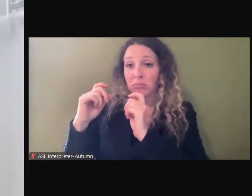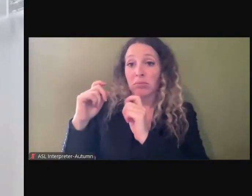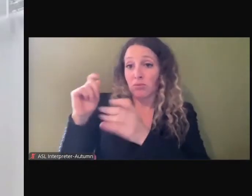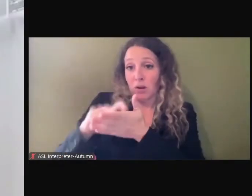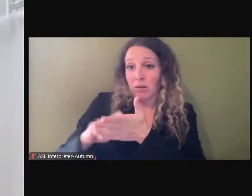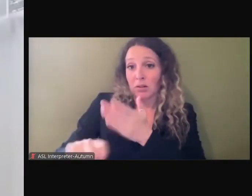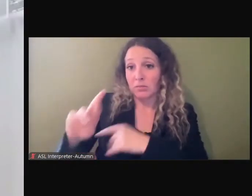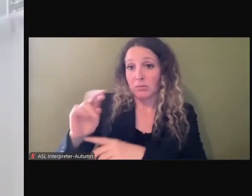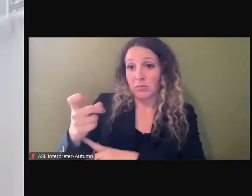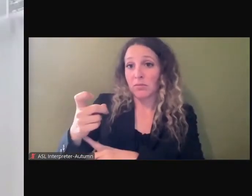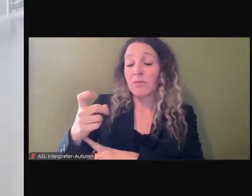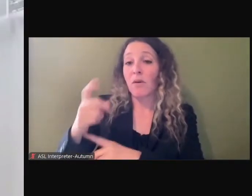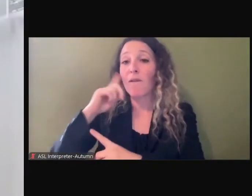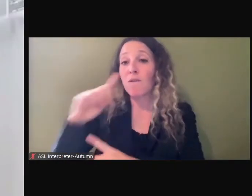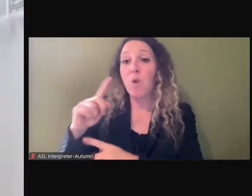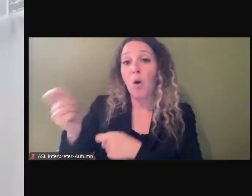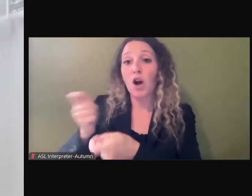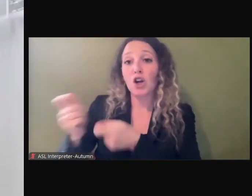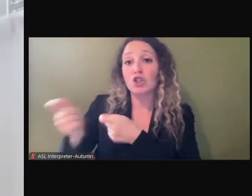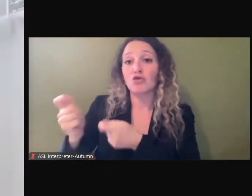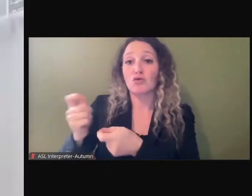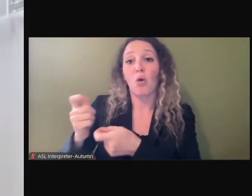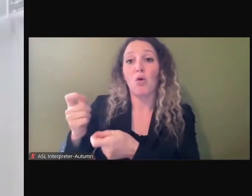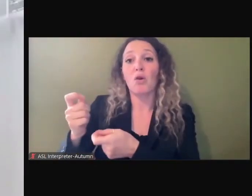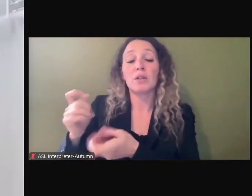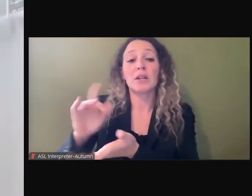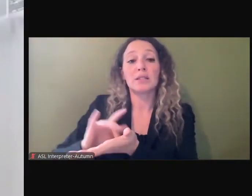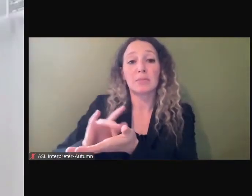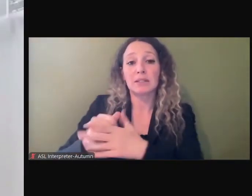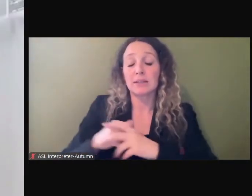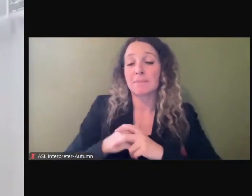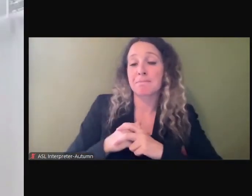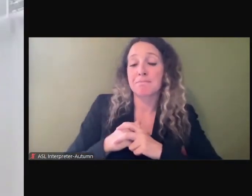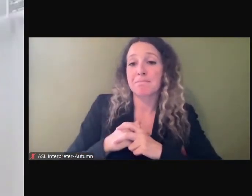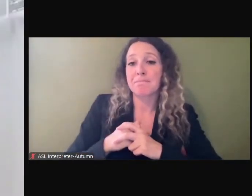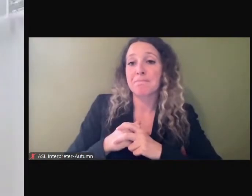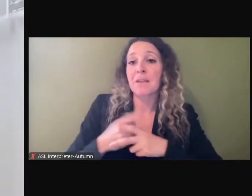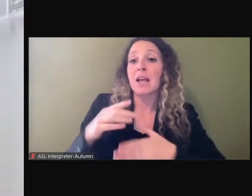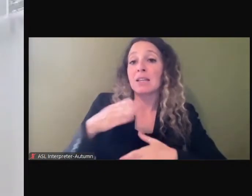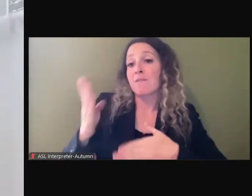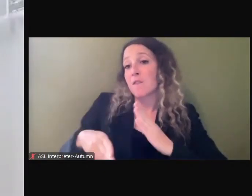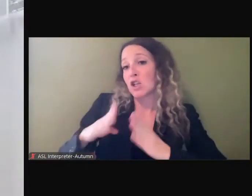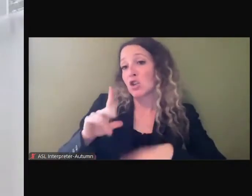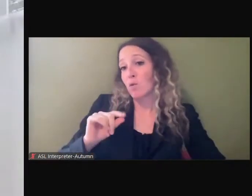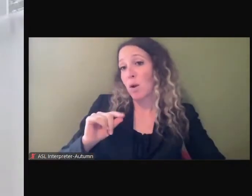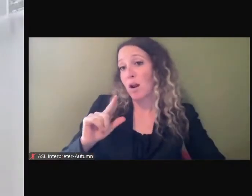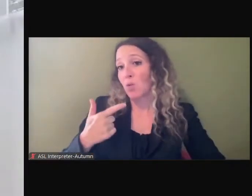This year, they've extended the in-person waiver until the end of 2024, which over the last four